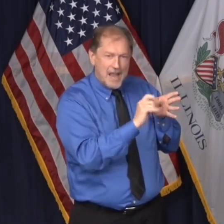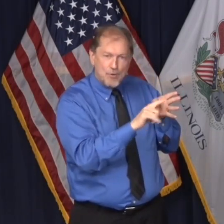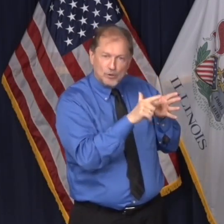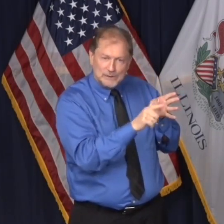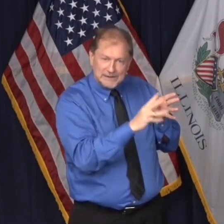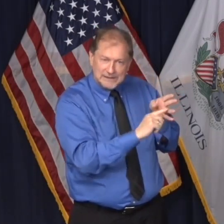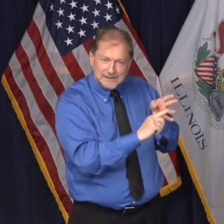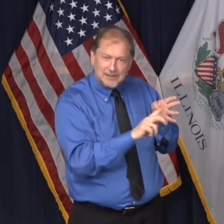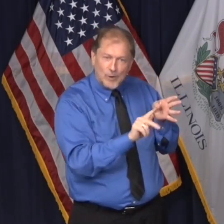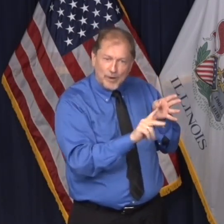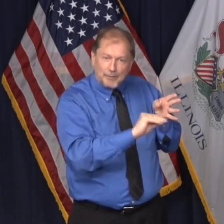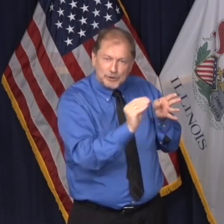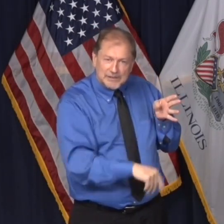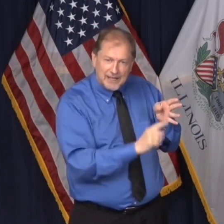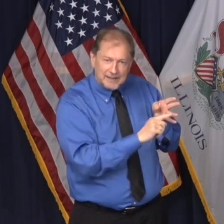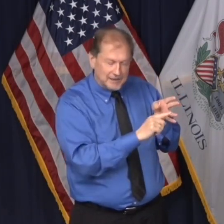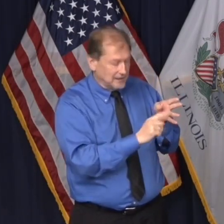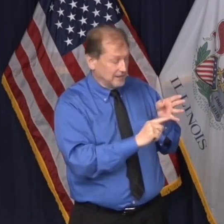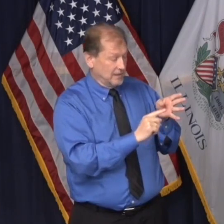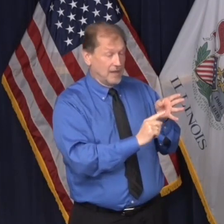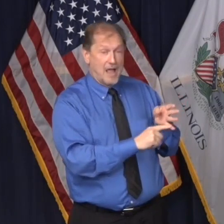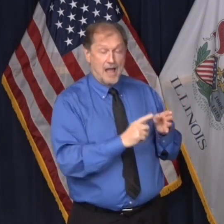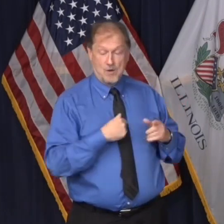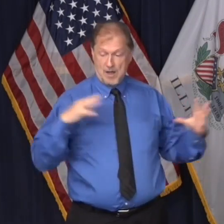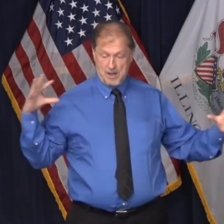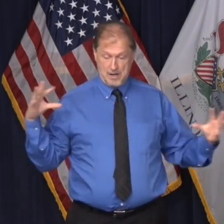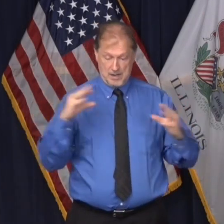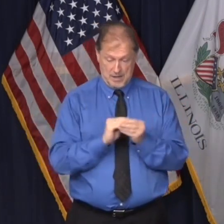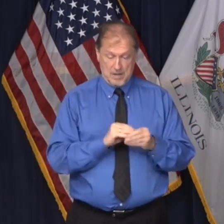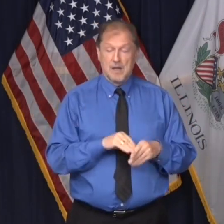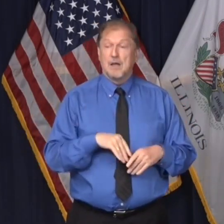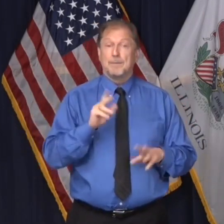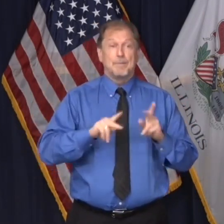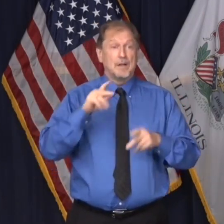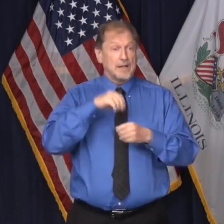FROM 29% USAGE ON APRIL 6, THEN